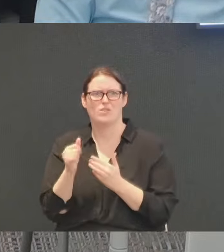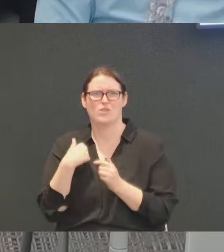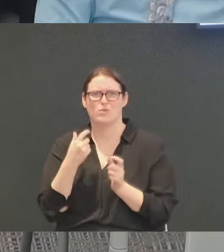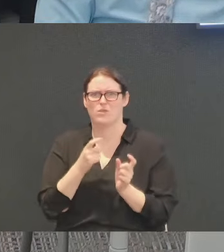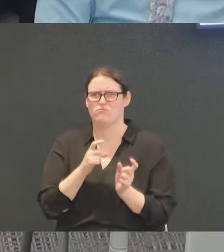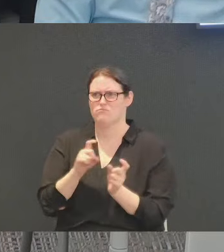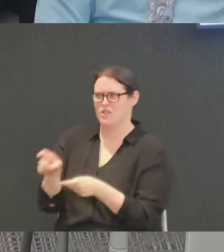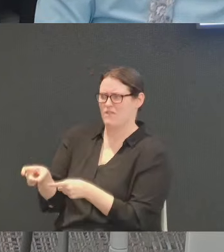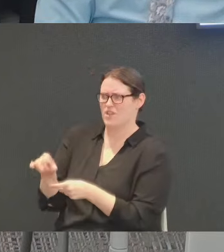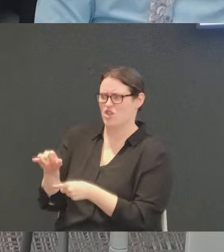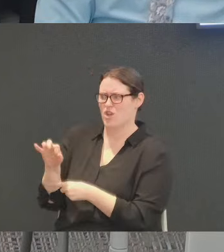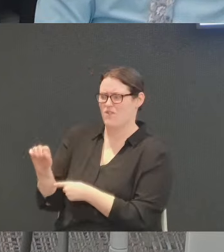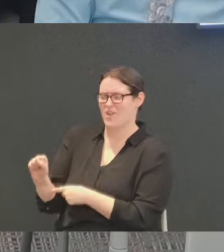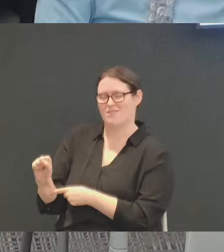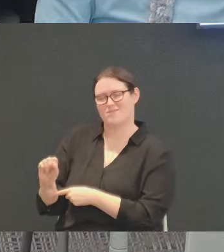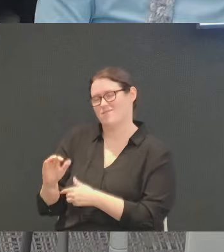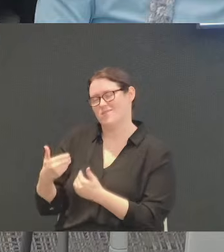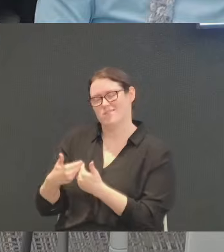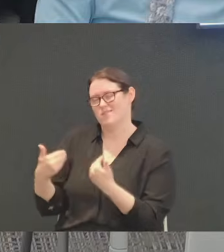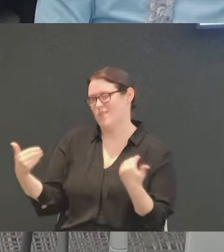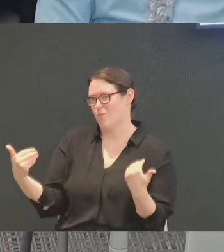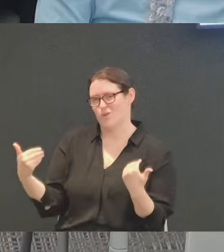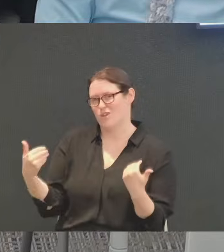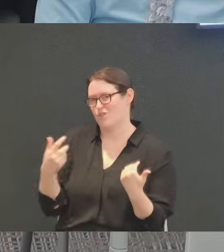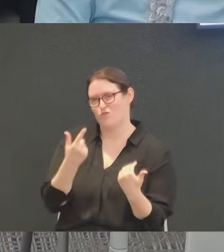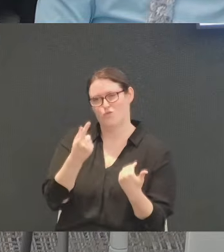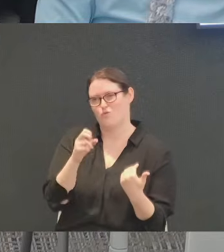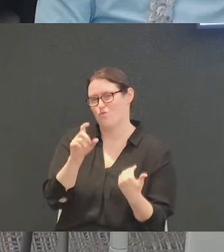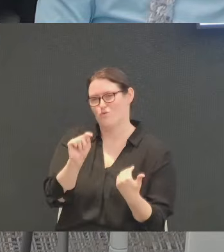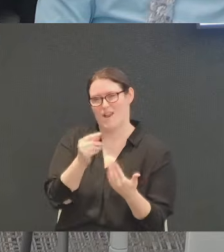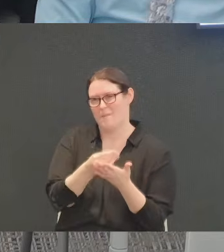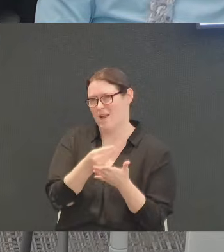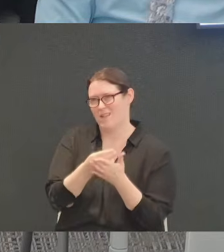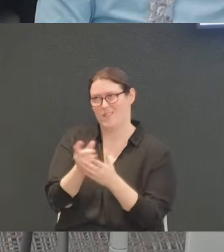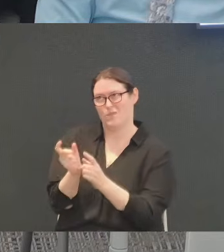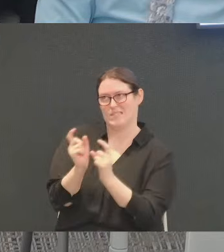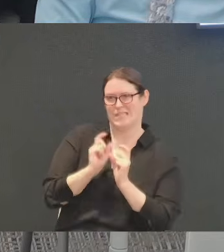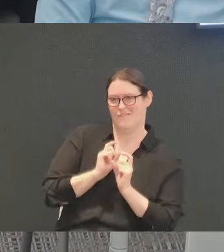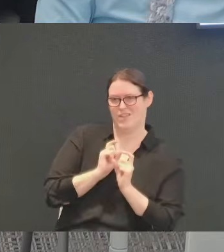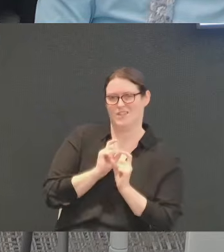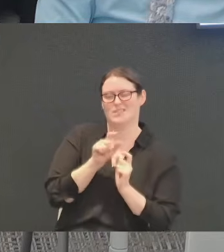services, but it's a whole different pot of money that that is designated specifically for different